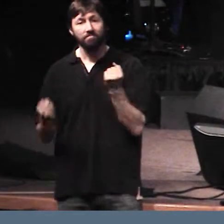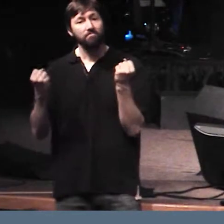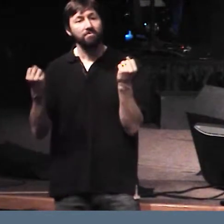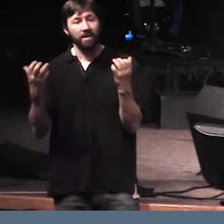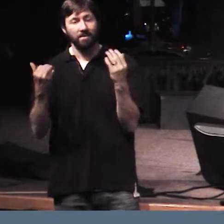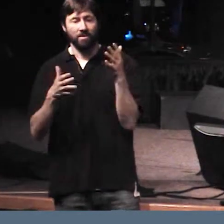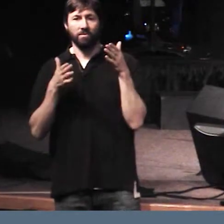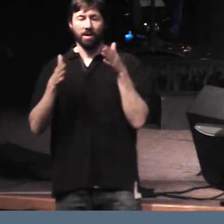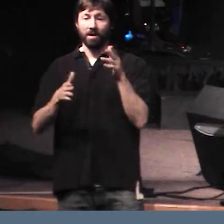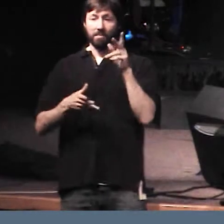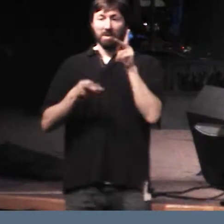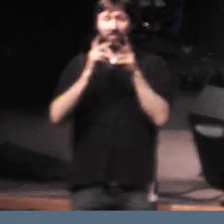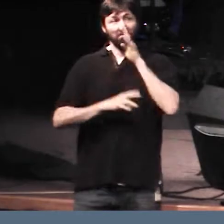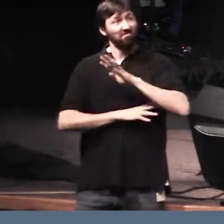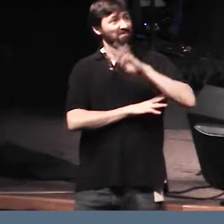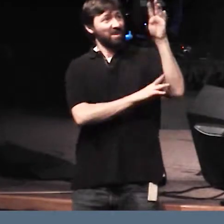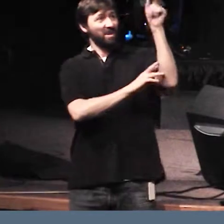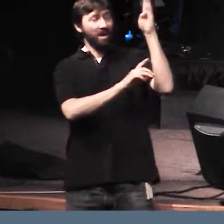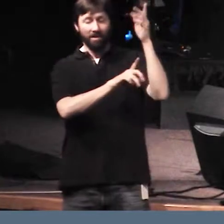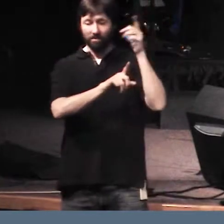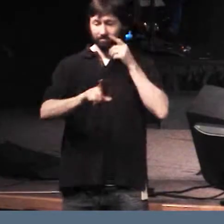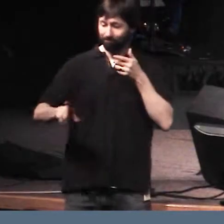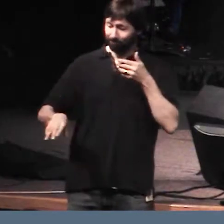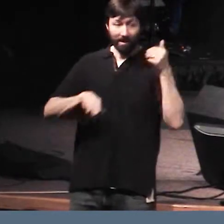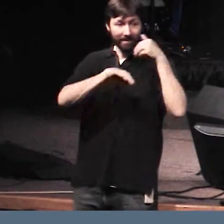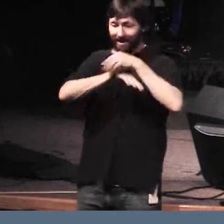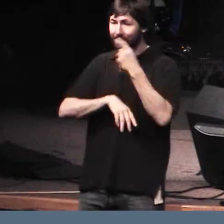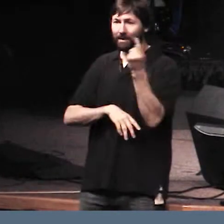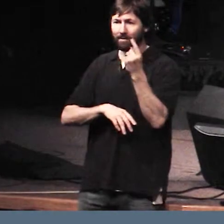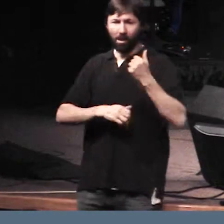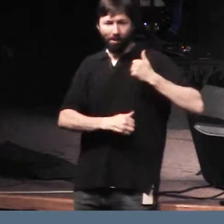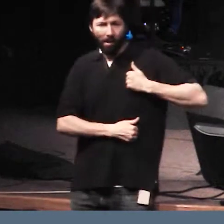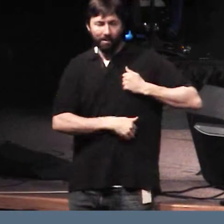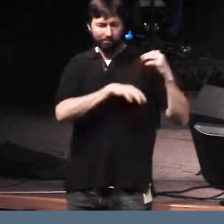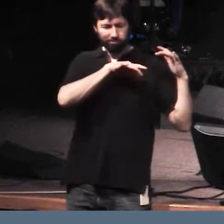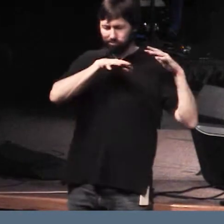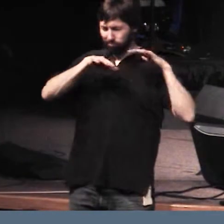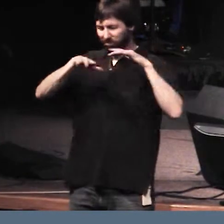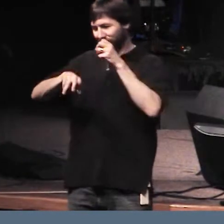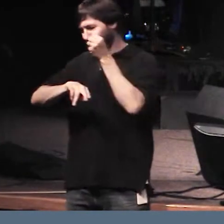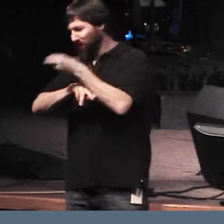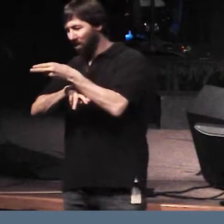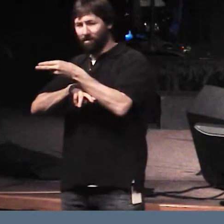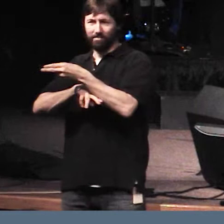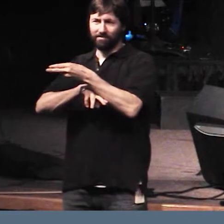when people turn their backs on God sometimes God would send an opposing conqueror to come in and they would literally conquer